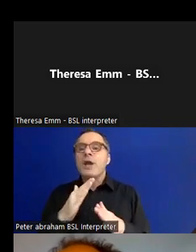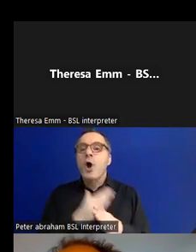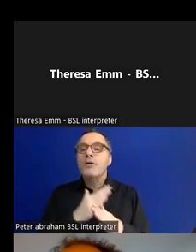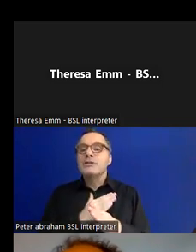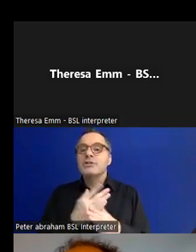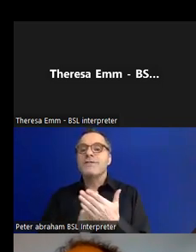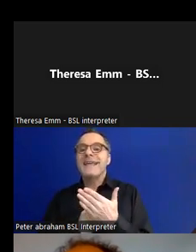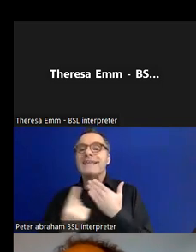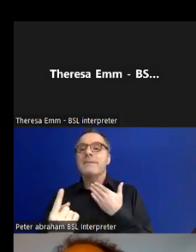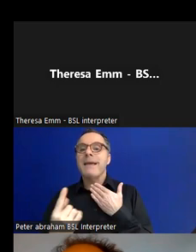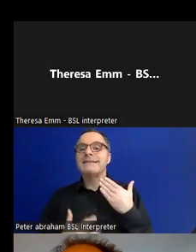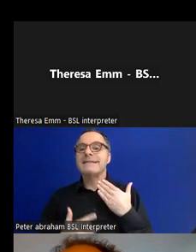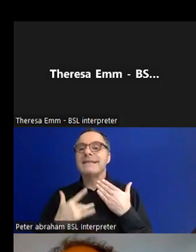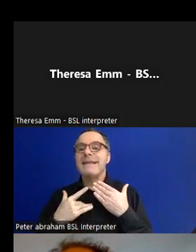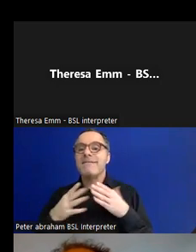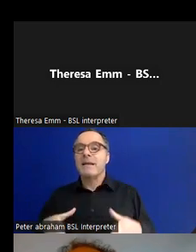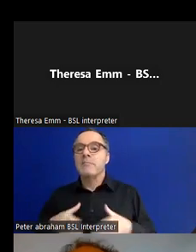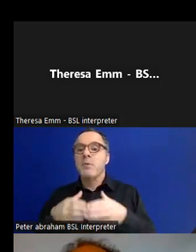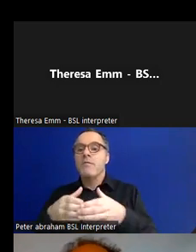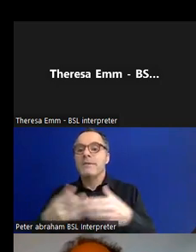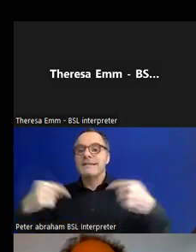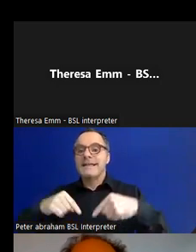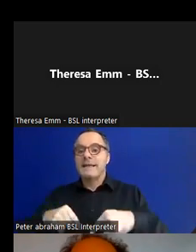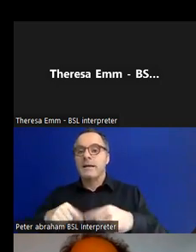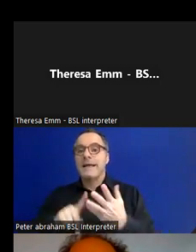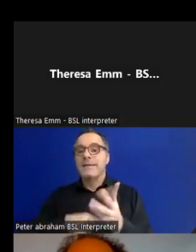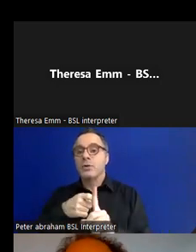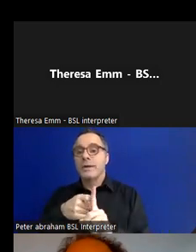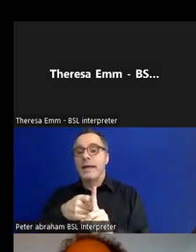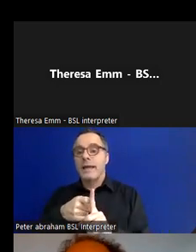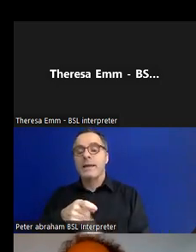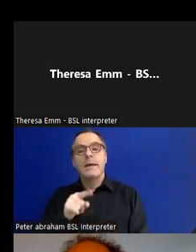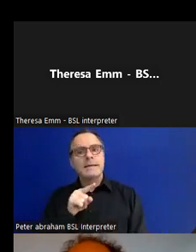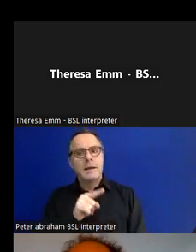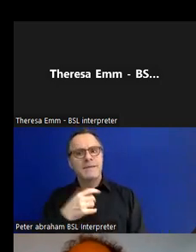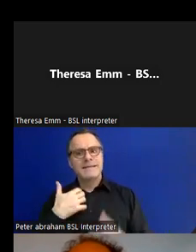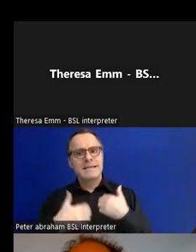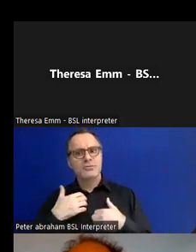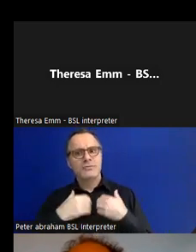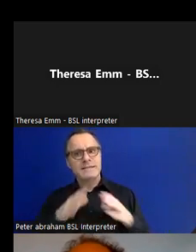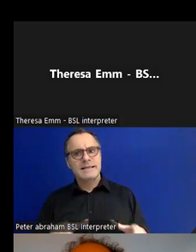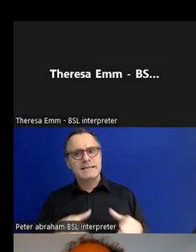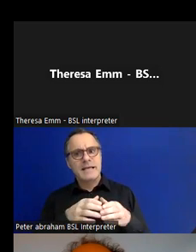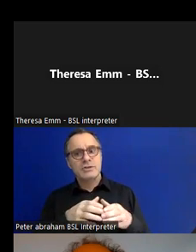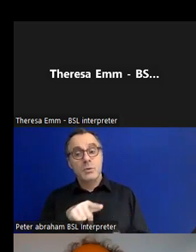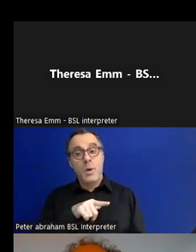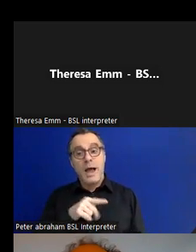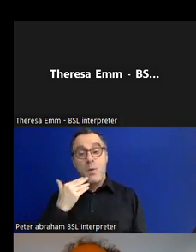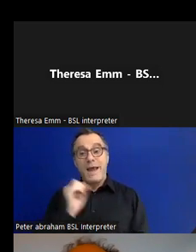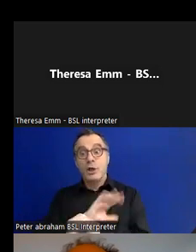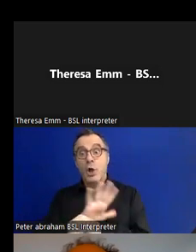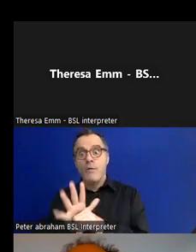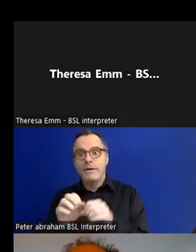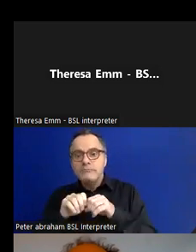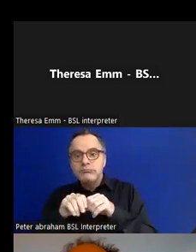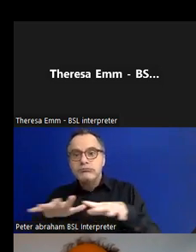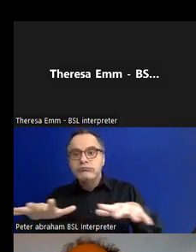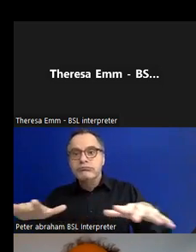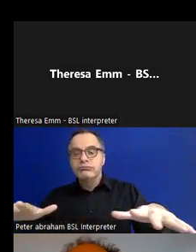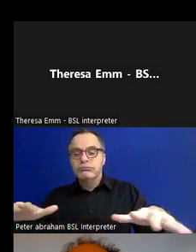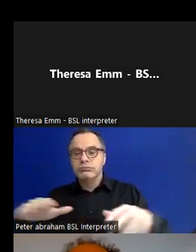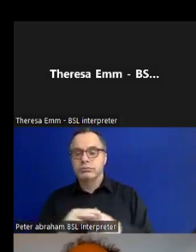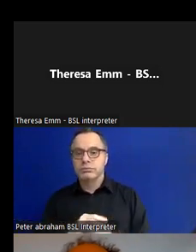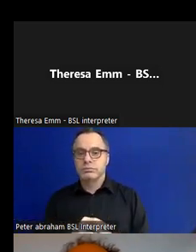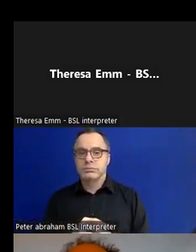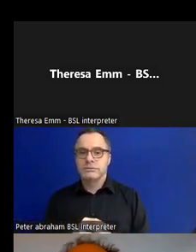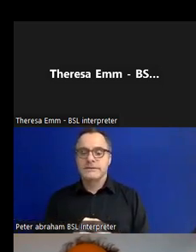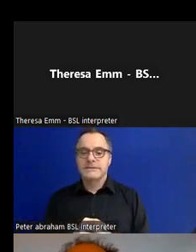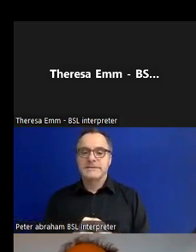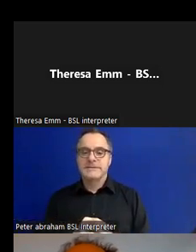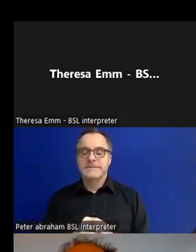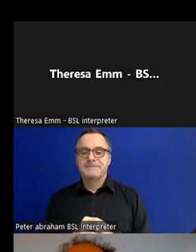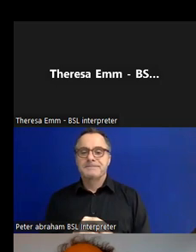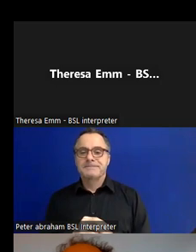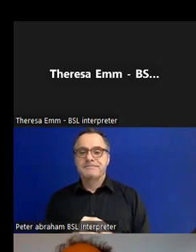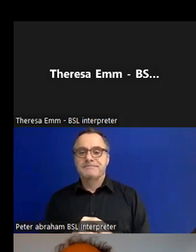Movement in Britain. This was an interesting section when Covid hit and, as a steering group,